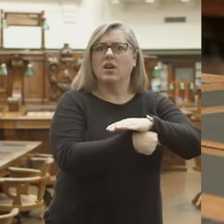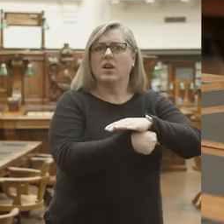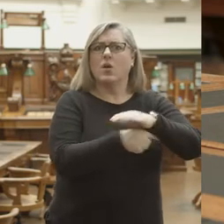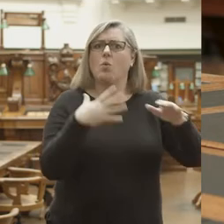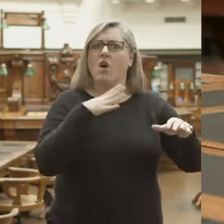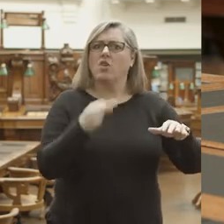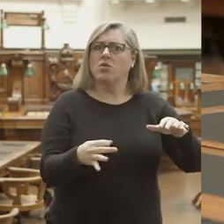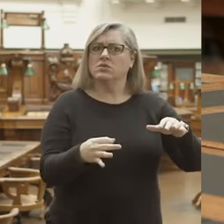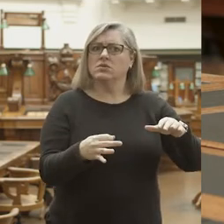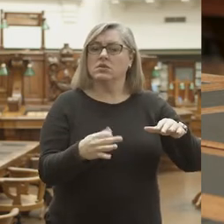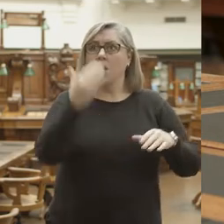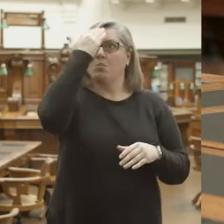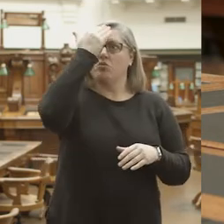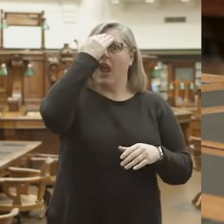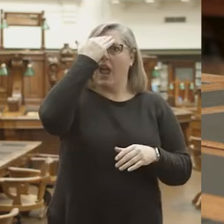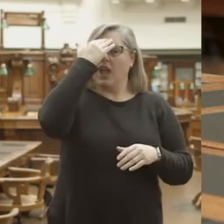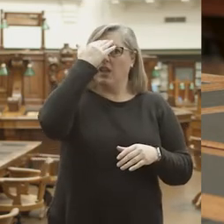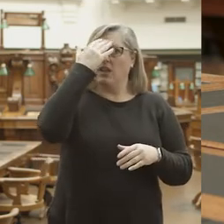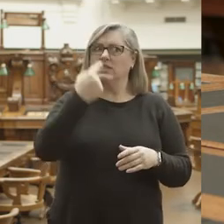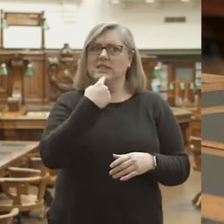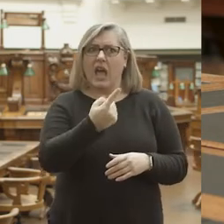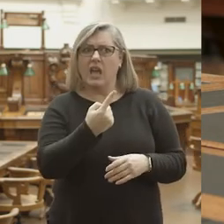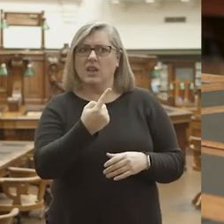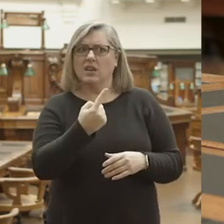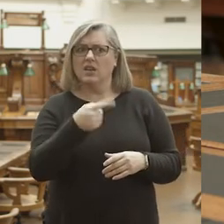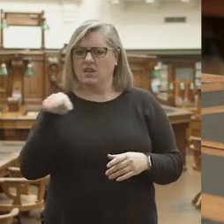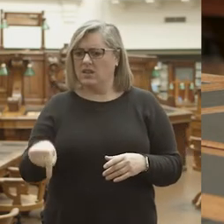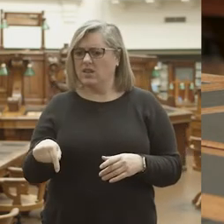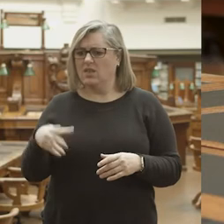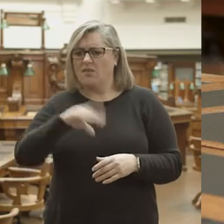Why is it that our brain tells us that it's coming